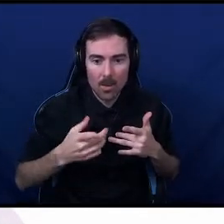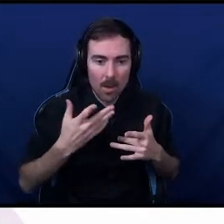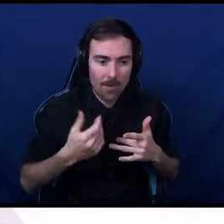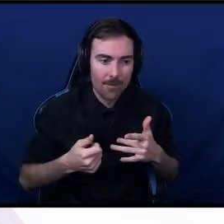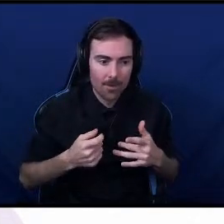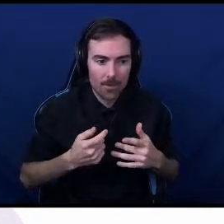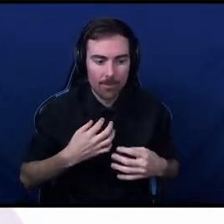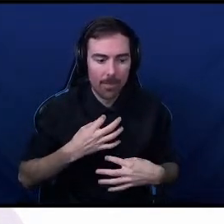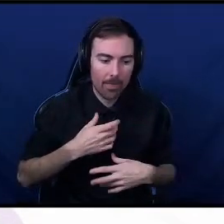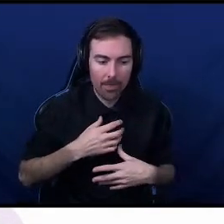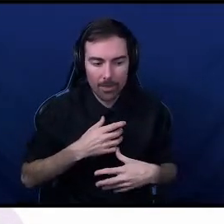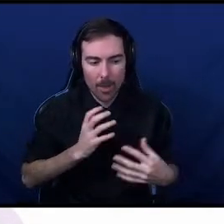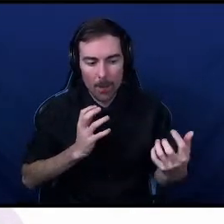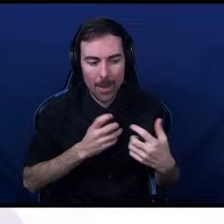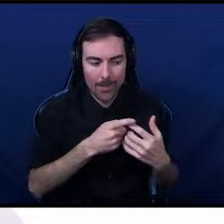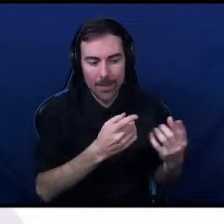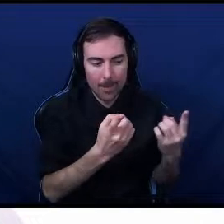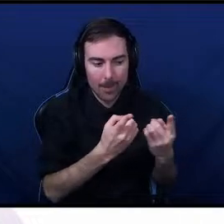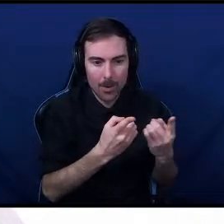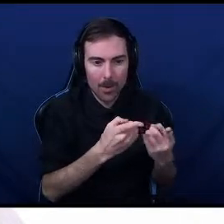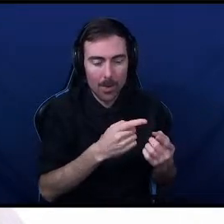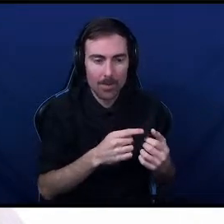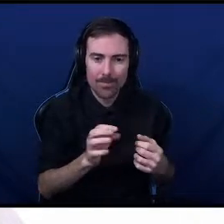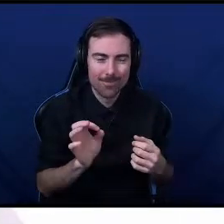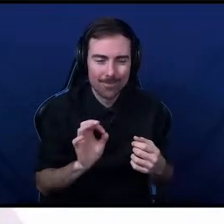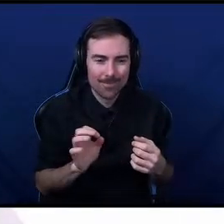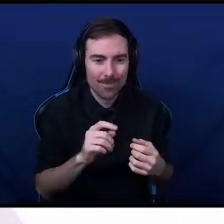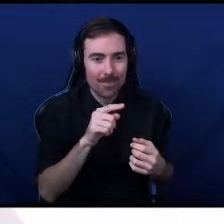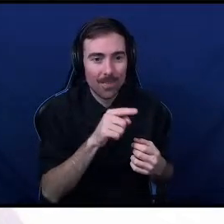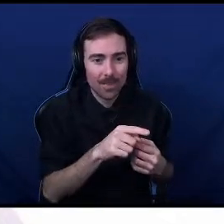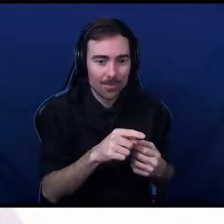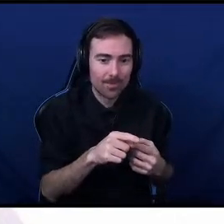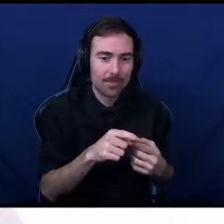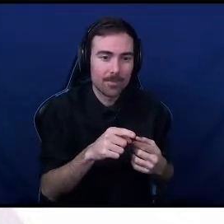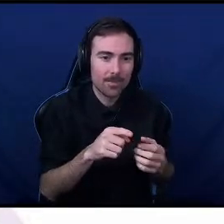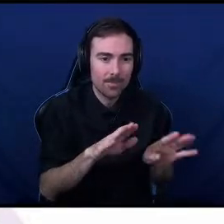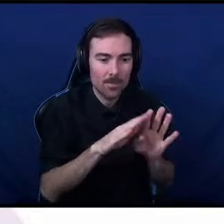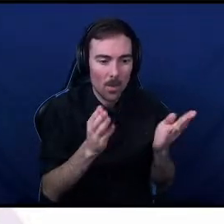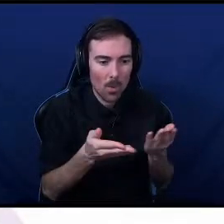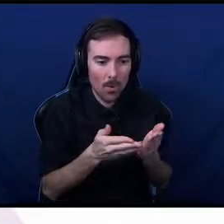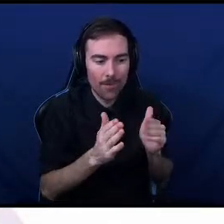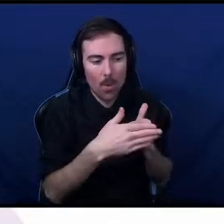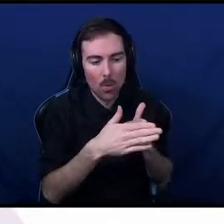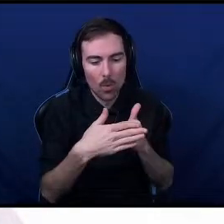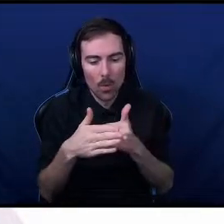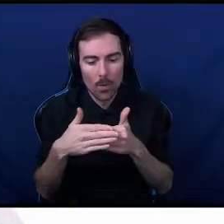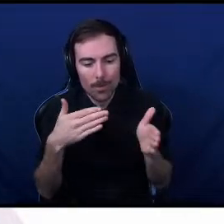of the products and experiences and infrastructure around you. And the world starts to closing. Right. And right now.